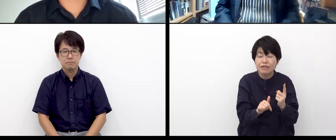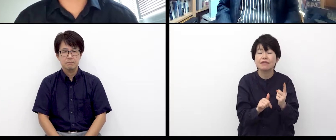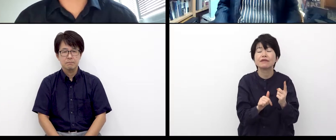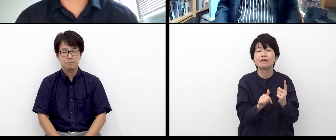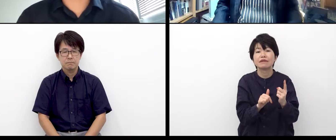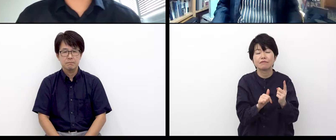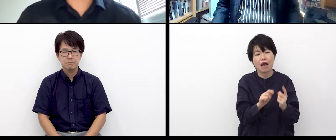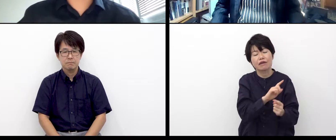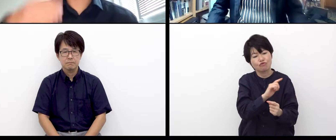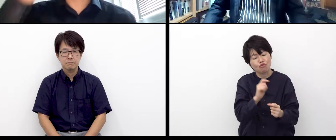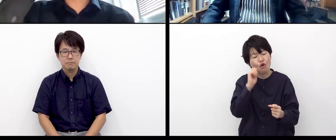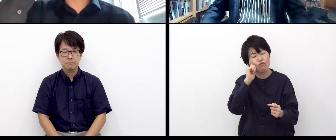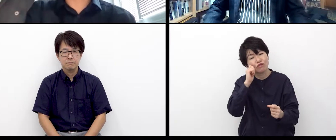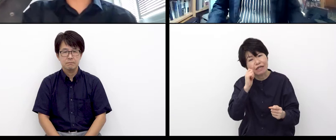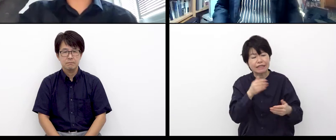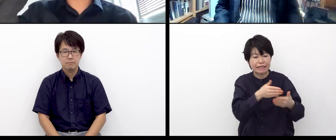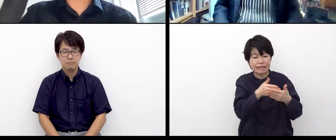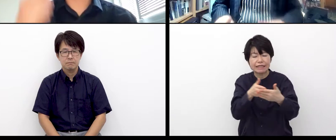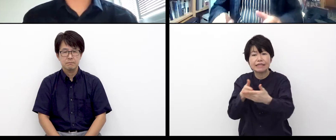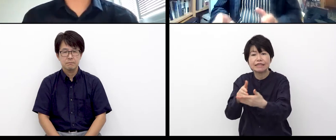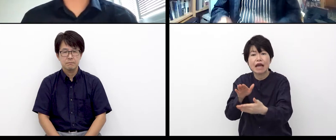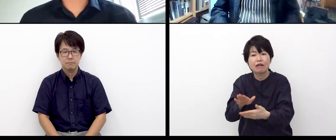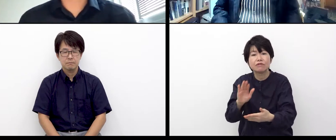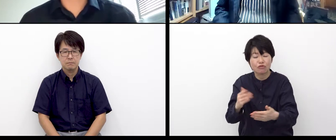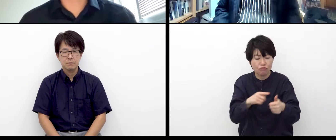I have the assumption that they are originally normal people